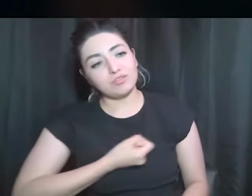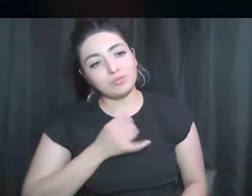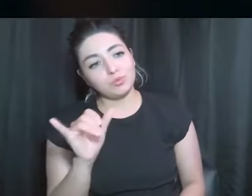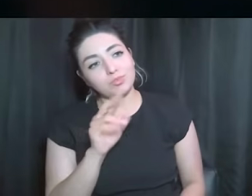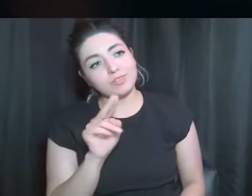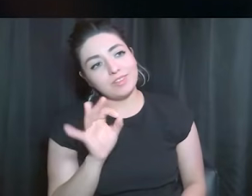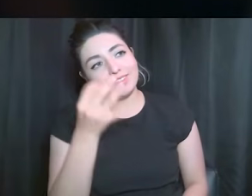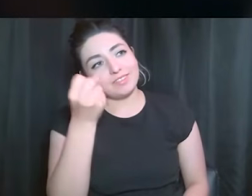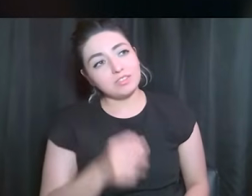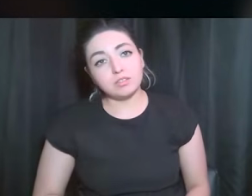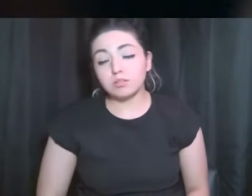I'm sorry too, Nines.